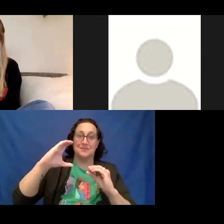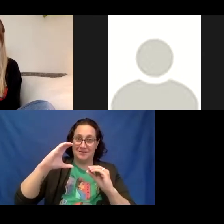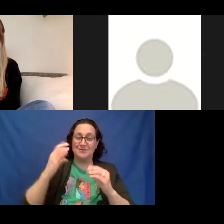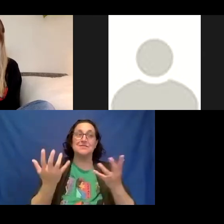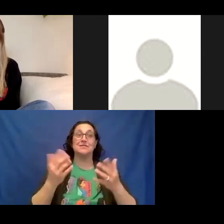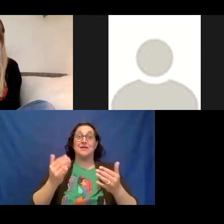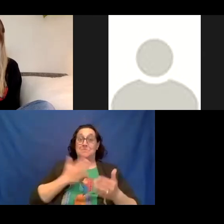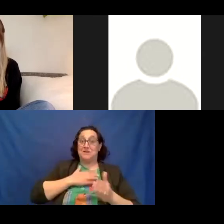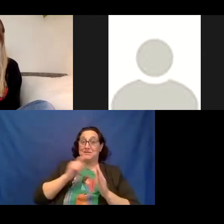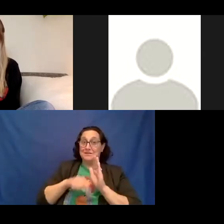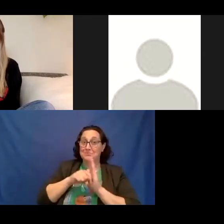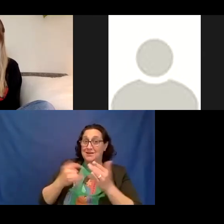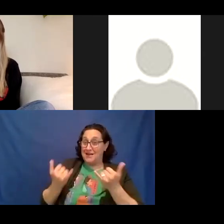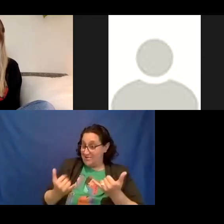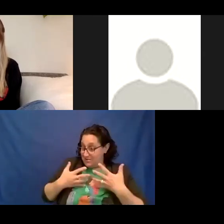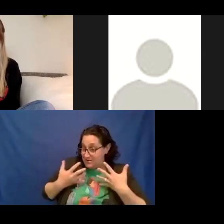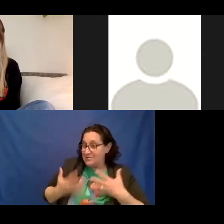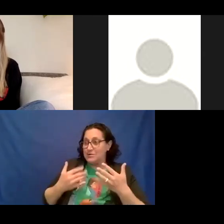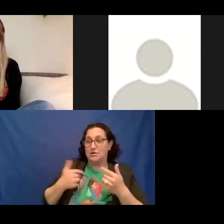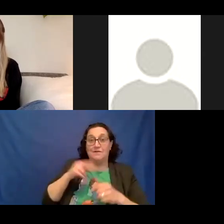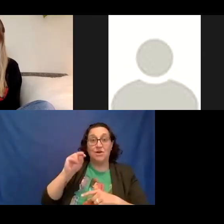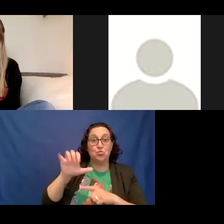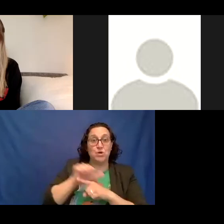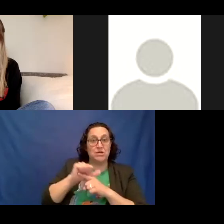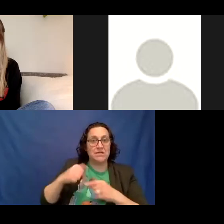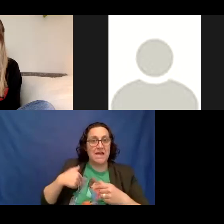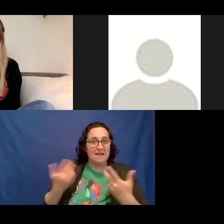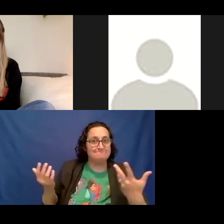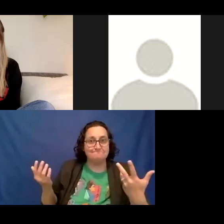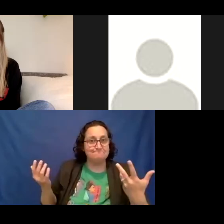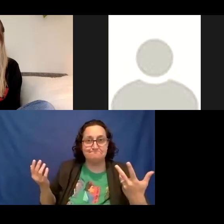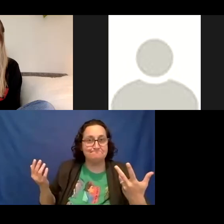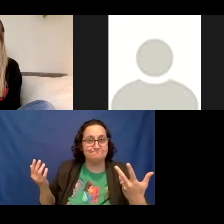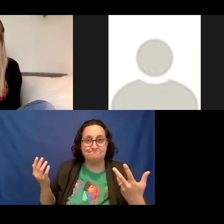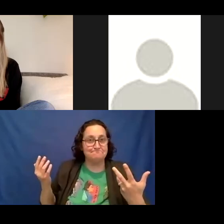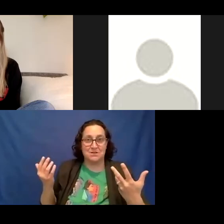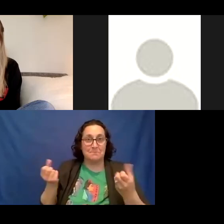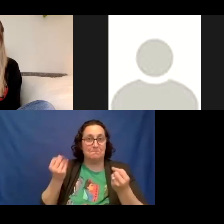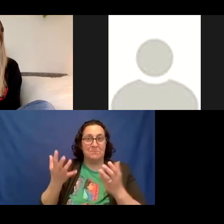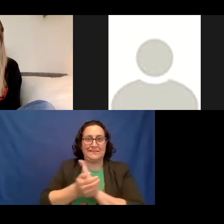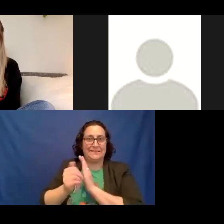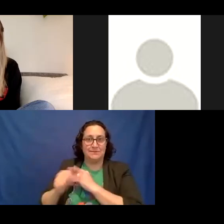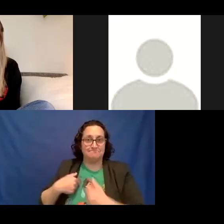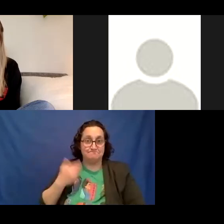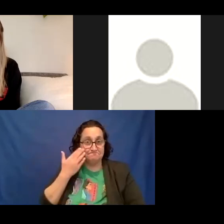broadened to girls, but vocational training in general has really lapsed, and so when I grew up